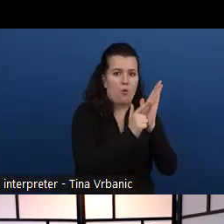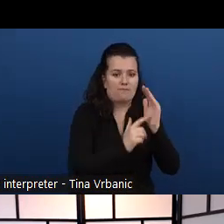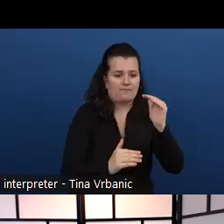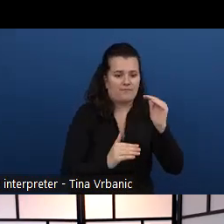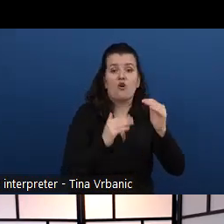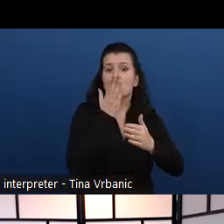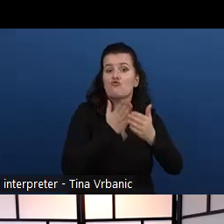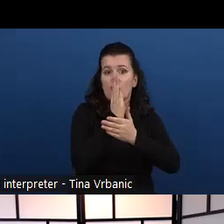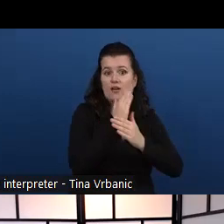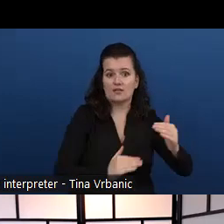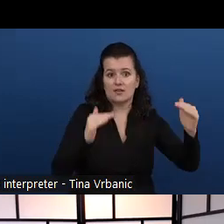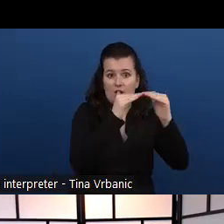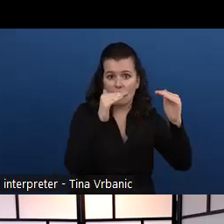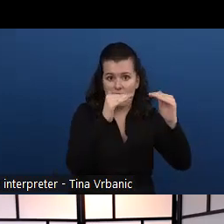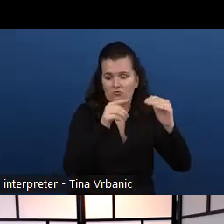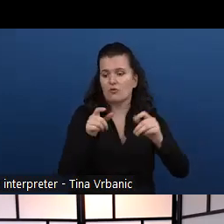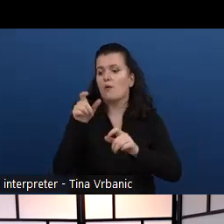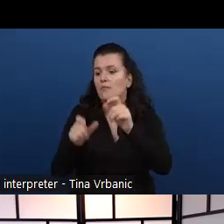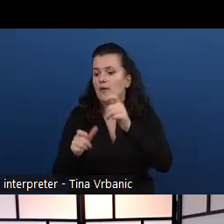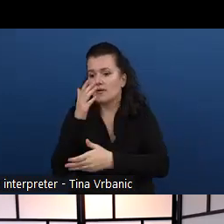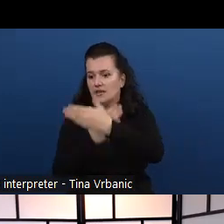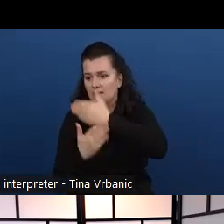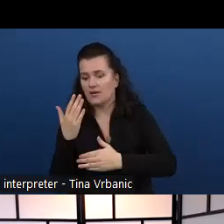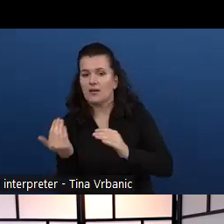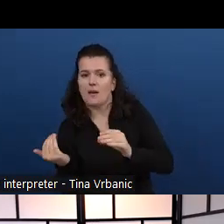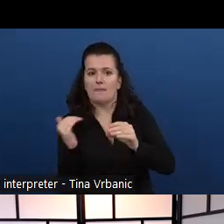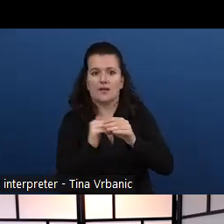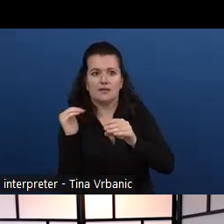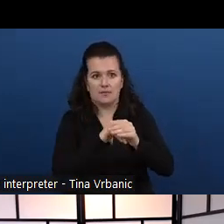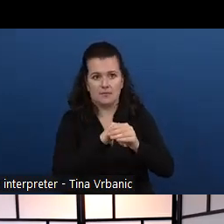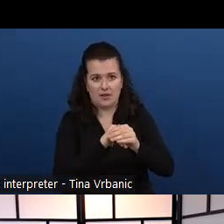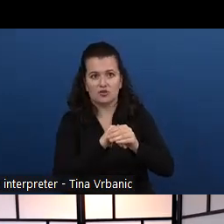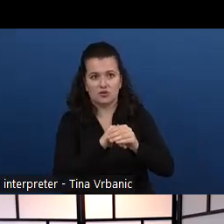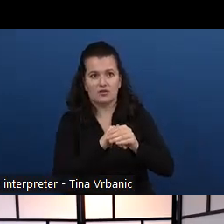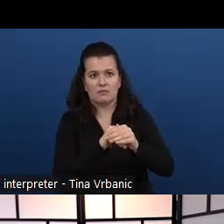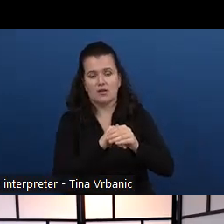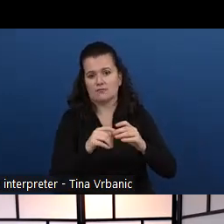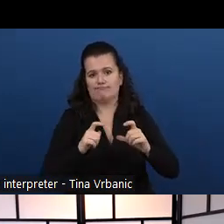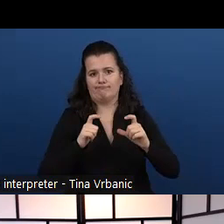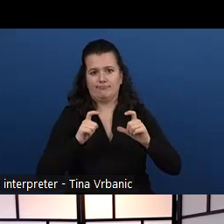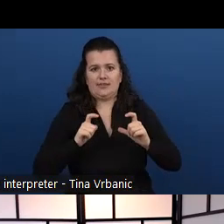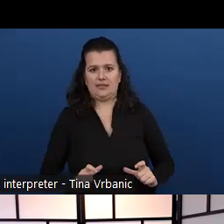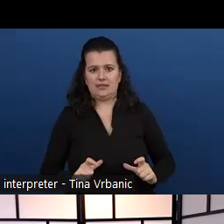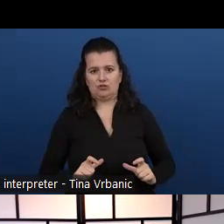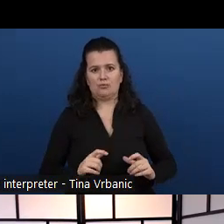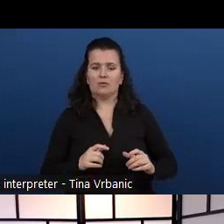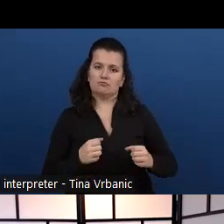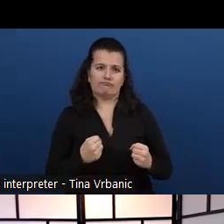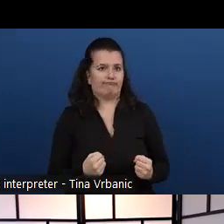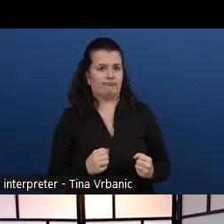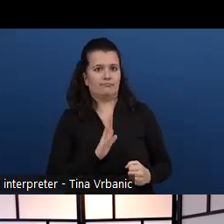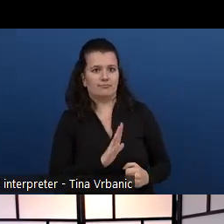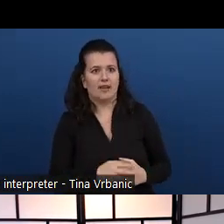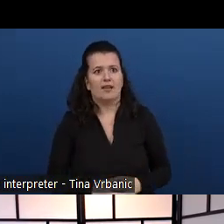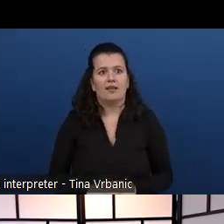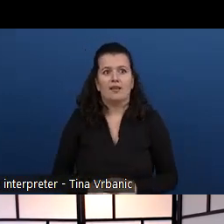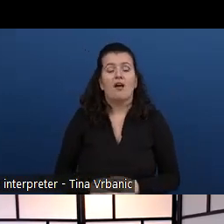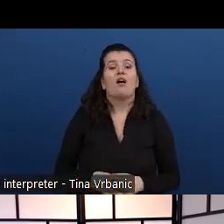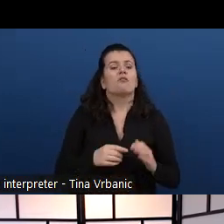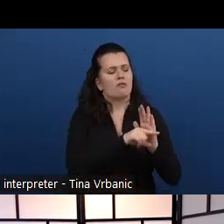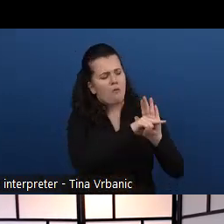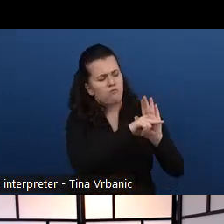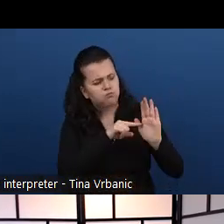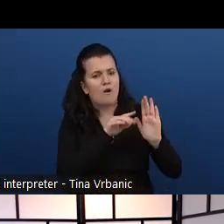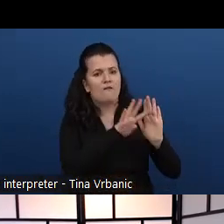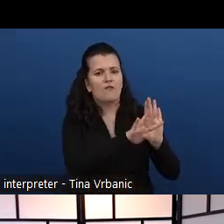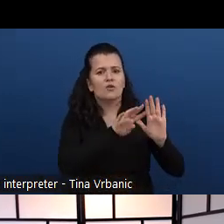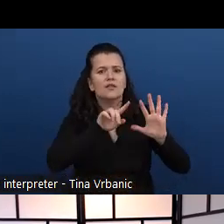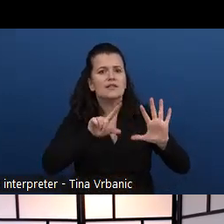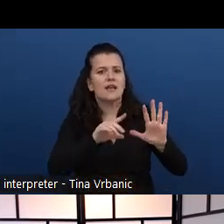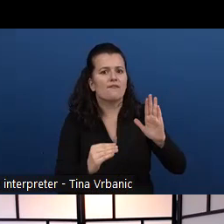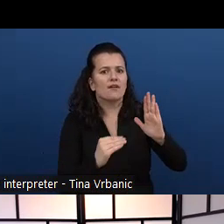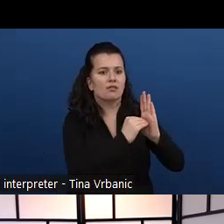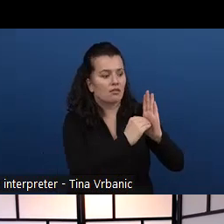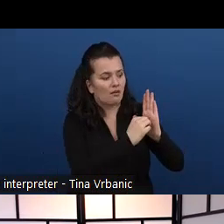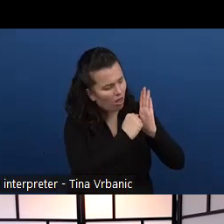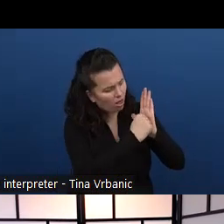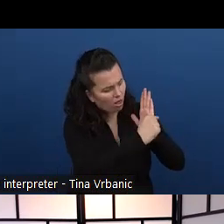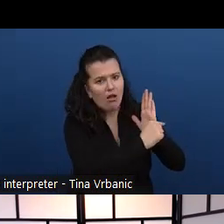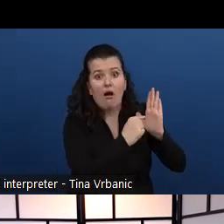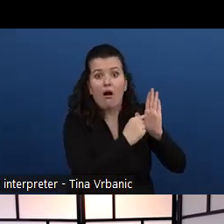Citizenship of people with disability.